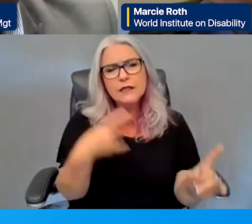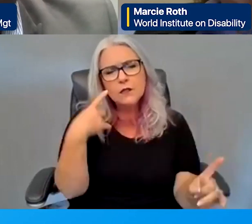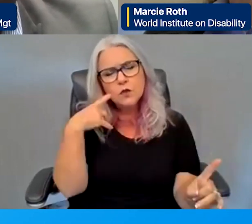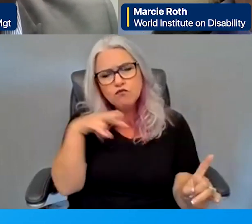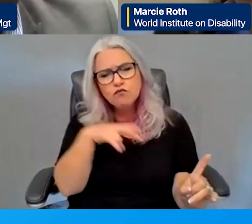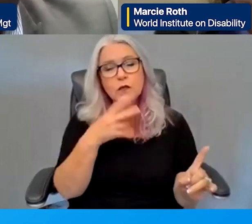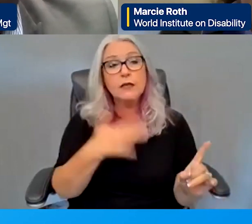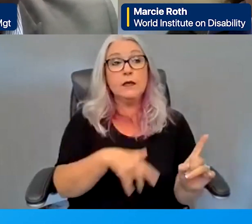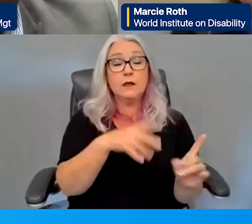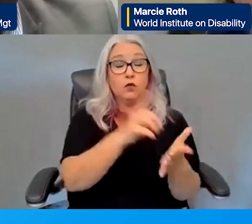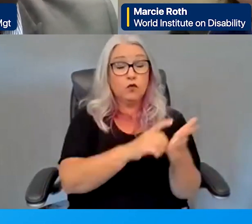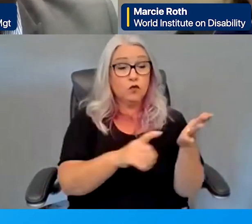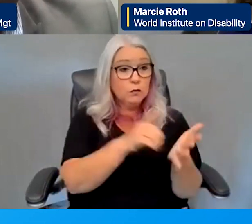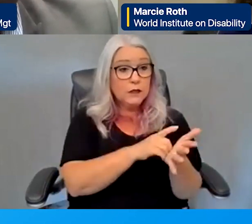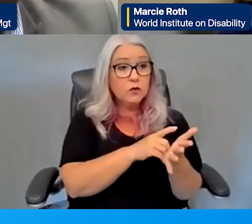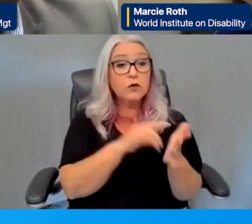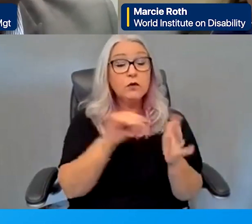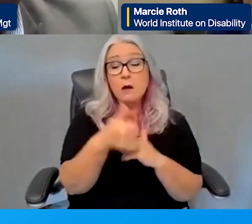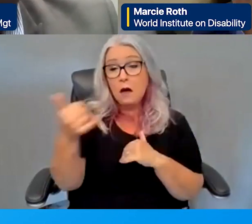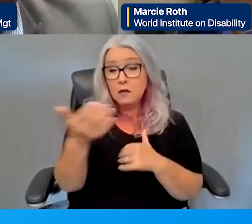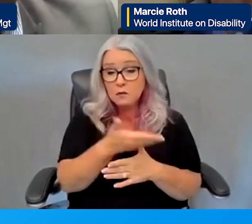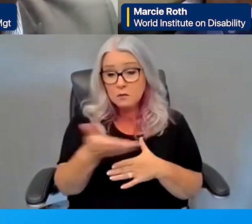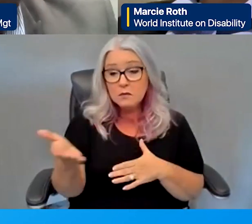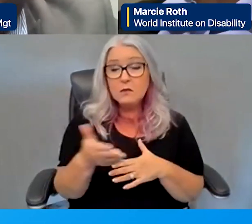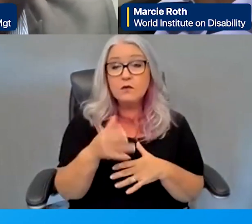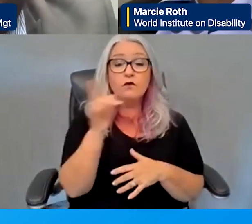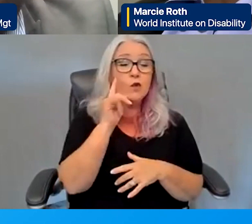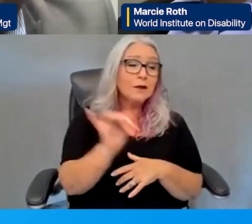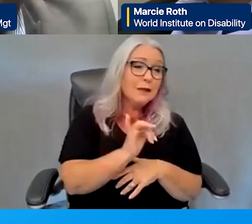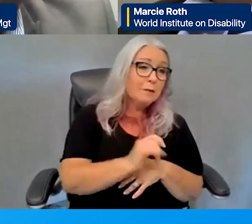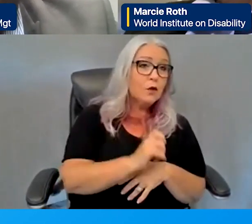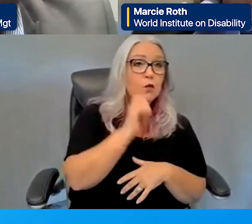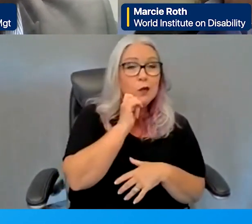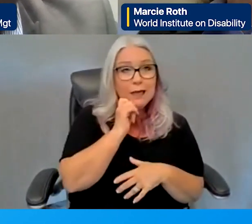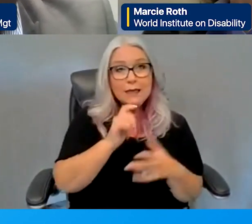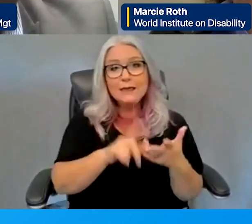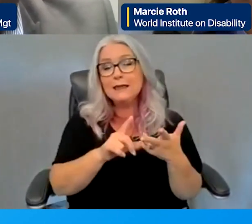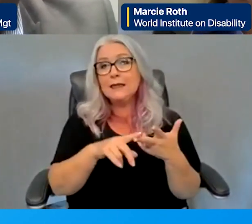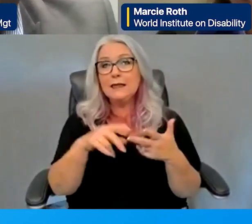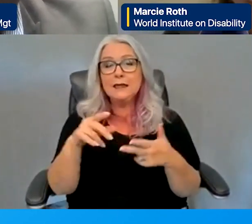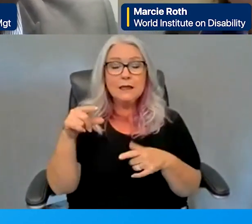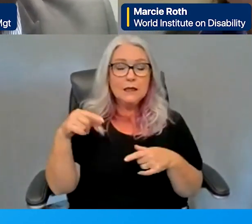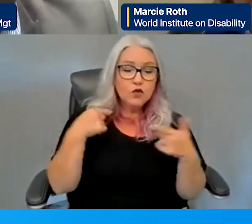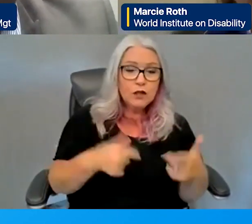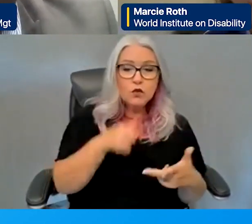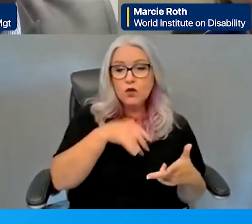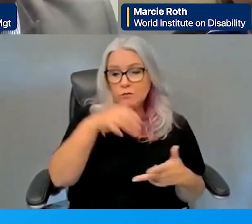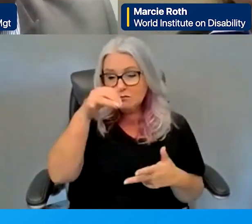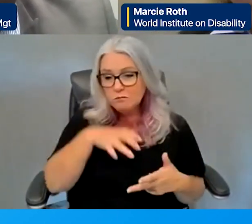discrimination based on other factors also as such as race, gender, socioeconomic status, sexual orientation. How can we